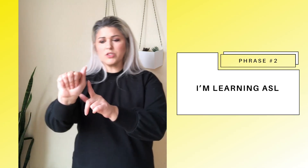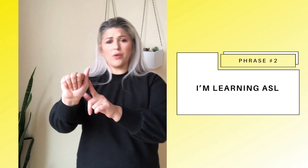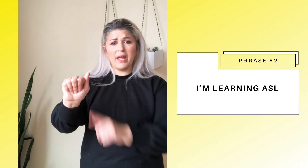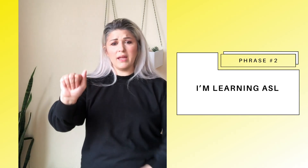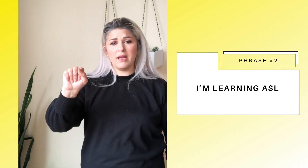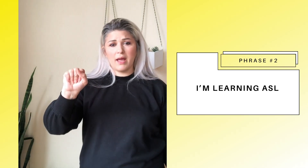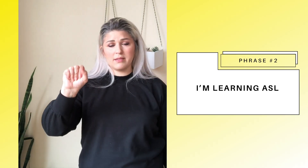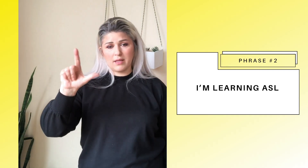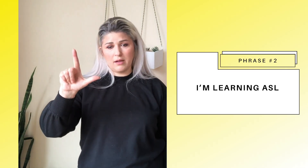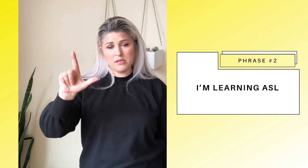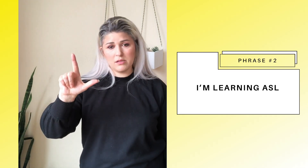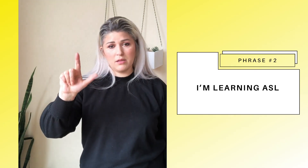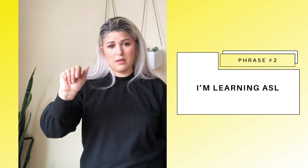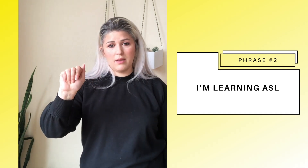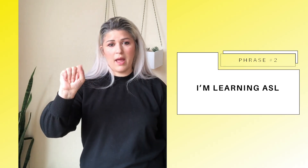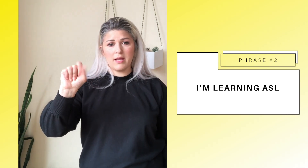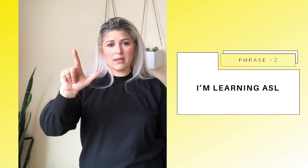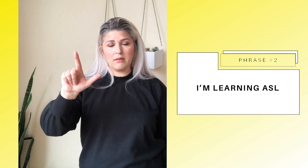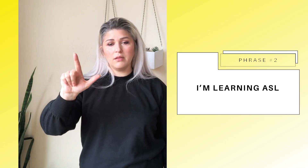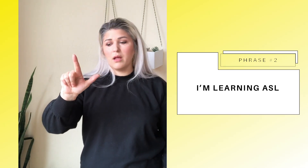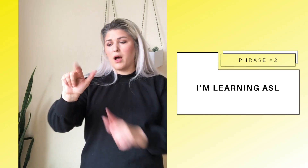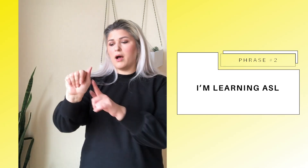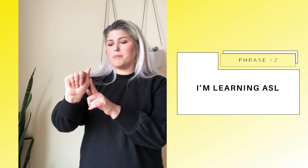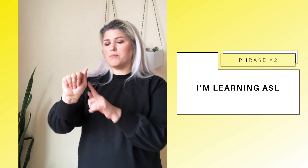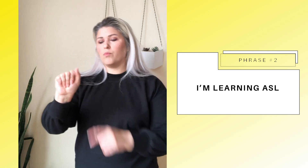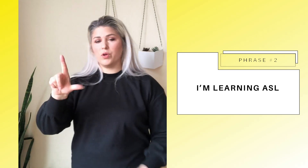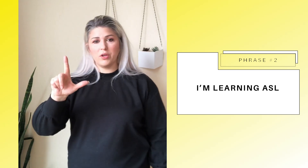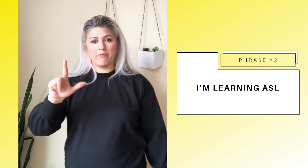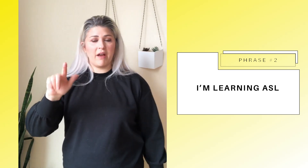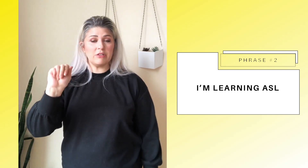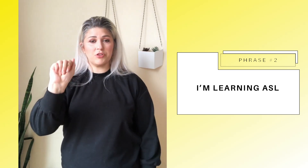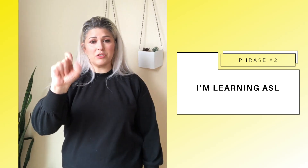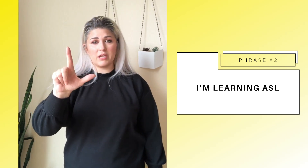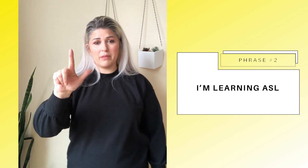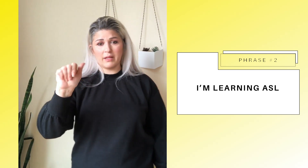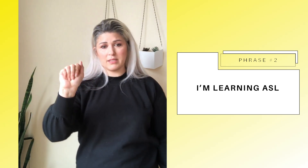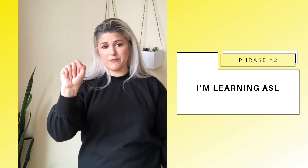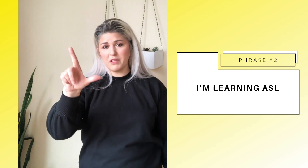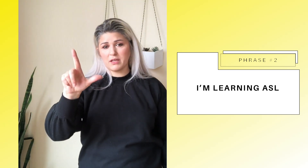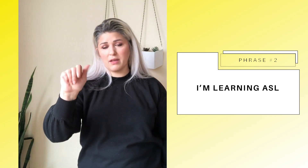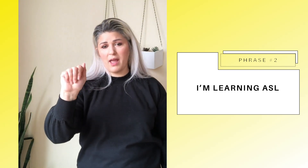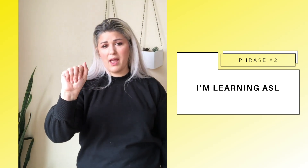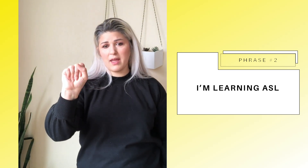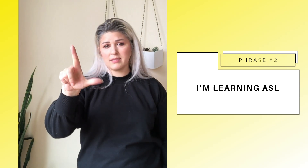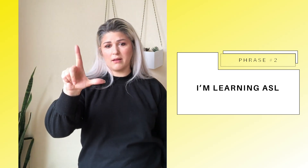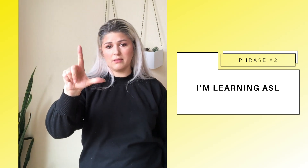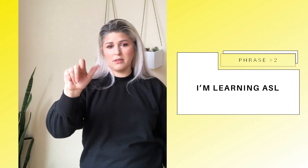so a S L a S L. Um, when you get faster, it's going to be like this. Flick a ASL.